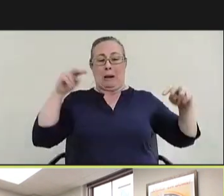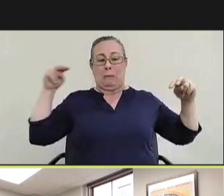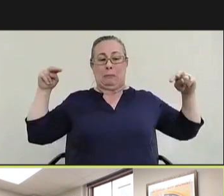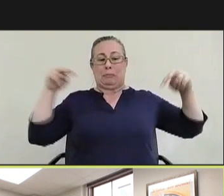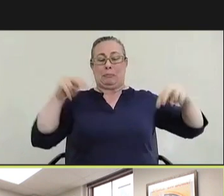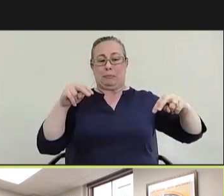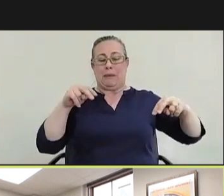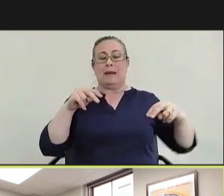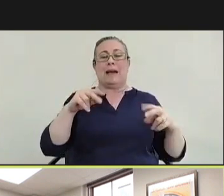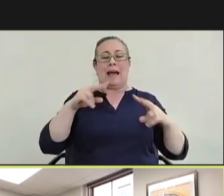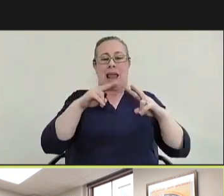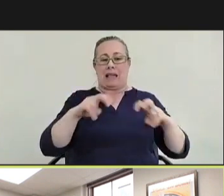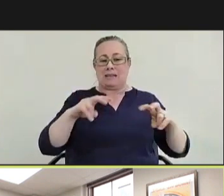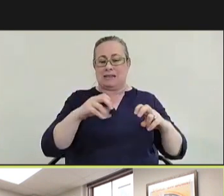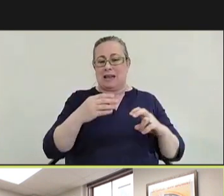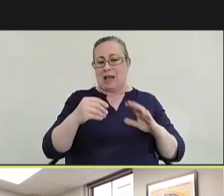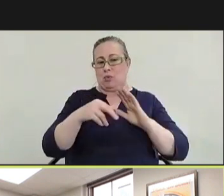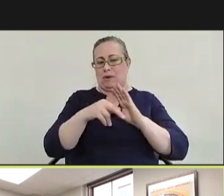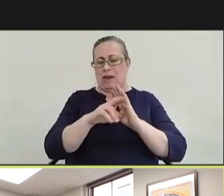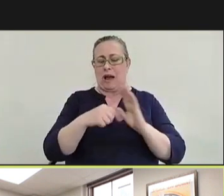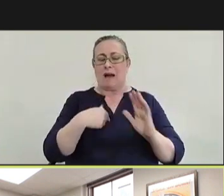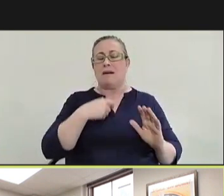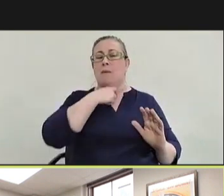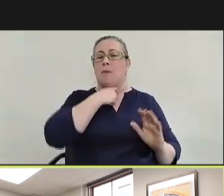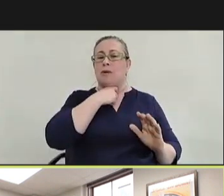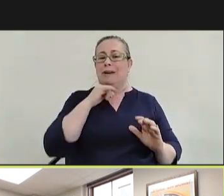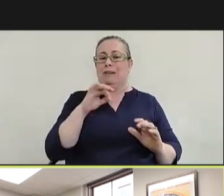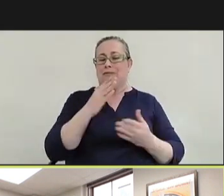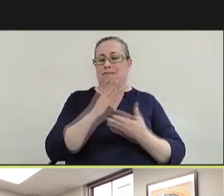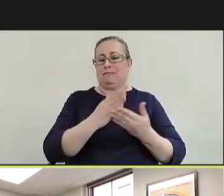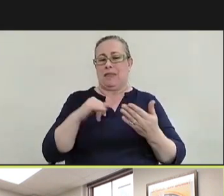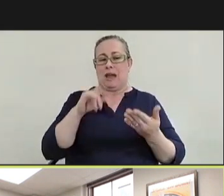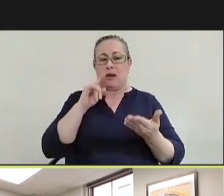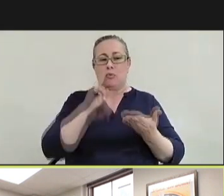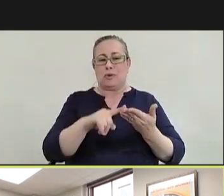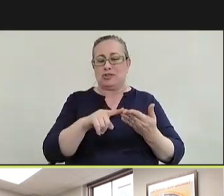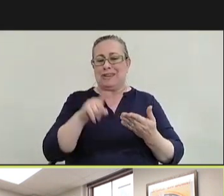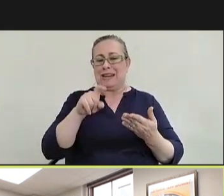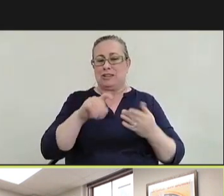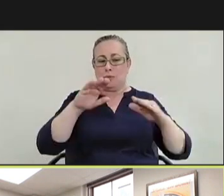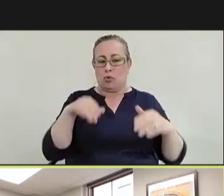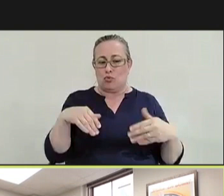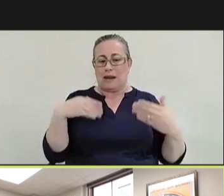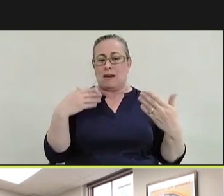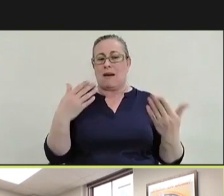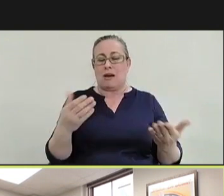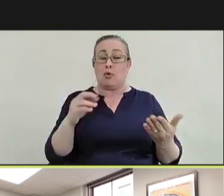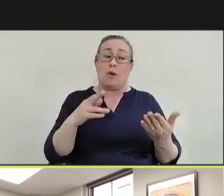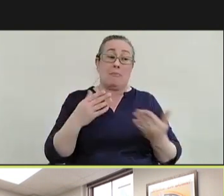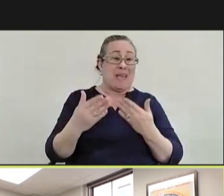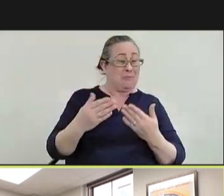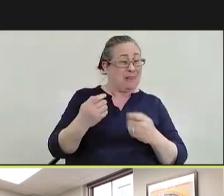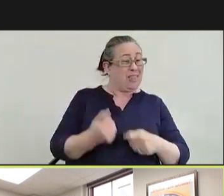I almost wonder if some of that research needs to be redone or maybe even thrown out. It's